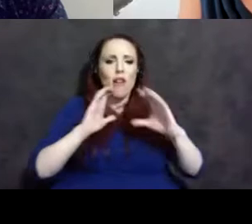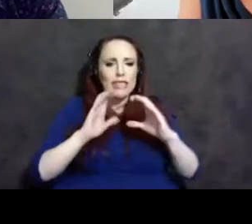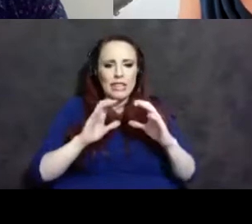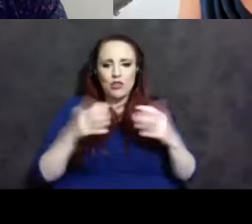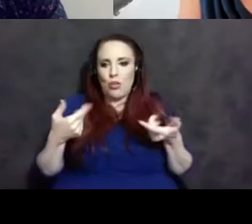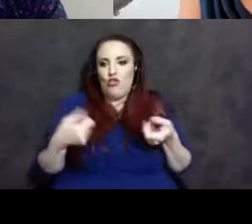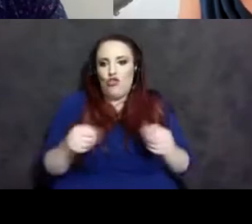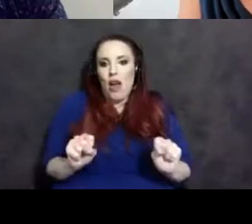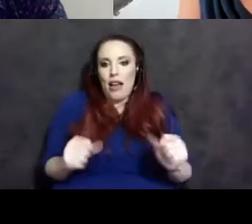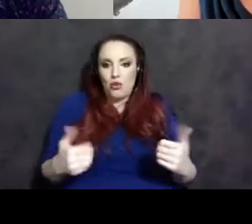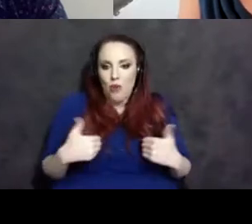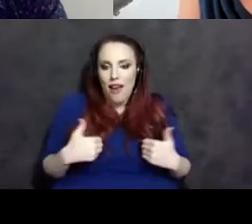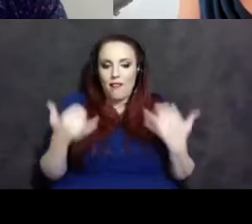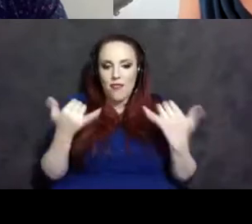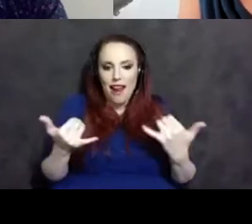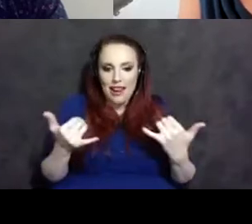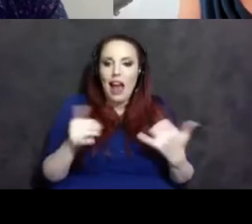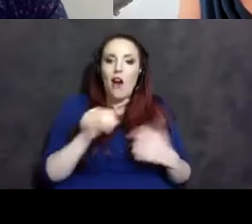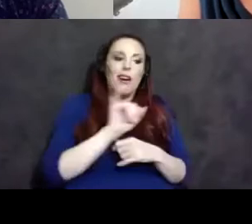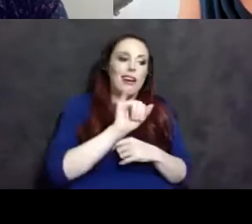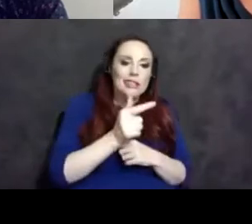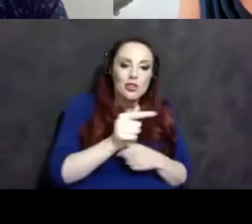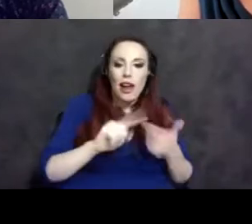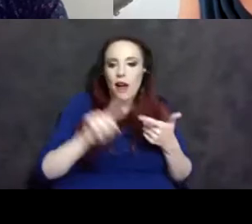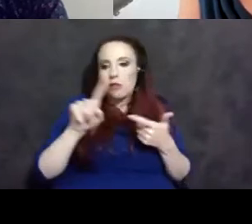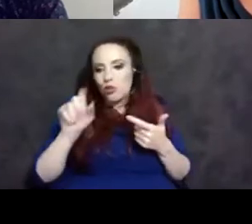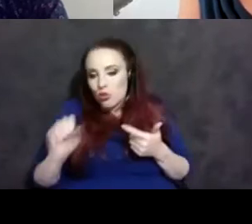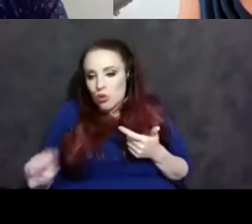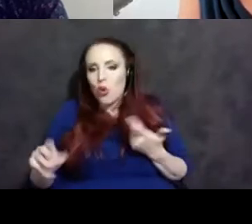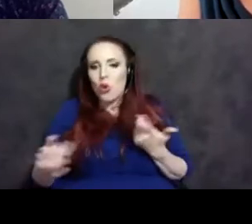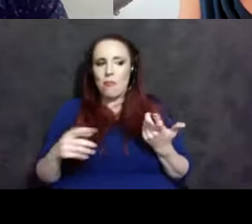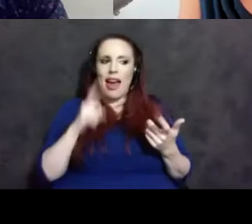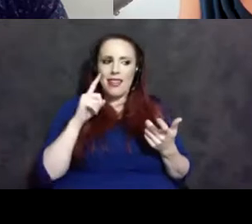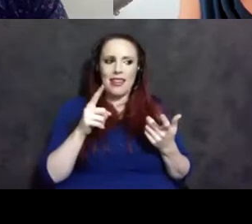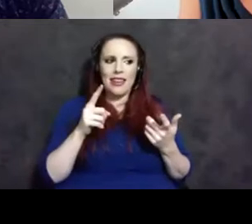And I think a lot about the power in that and the acknowledgment there's a different sense of urgency for different people.